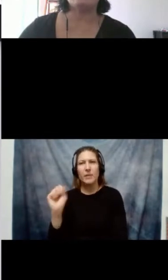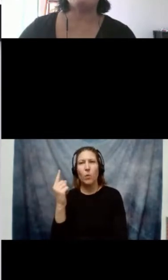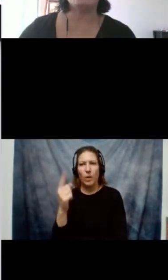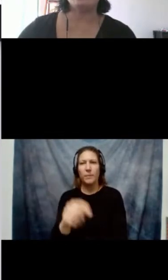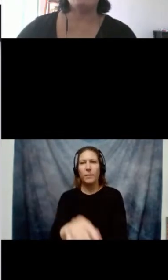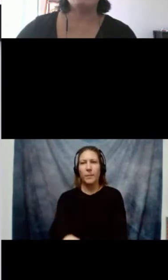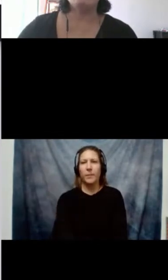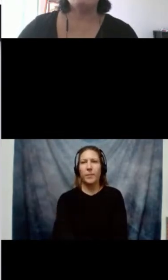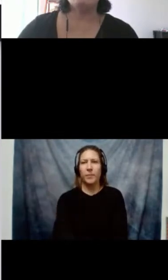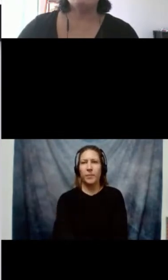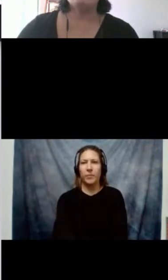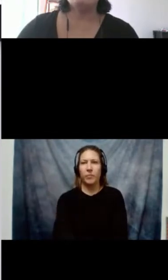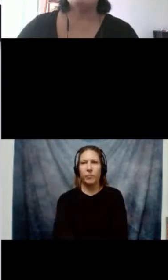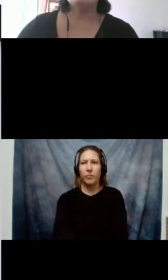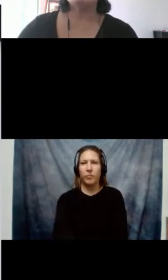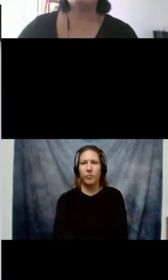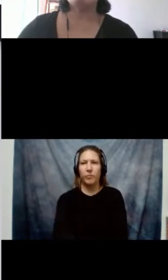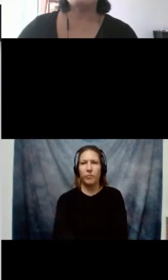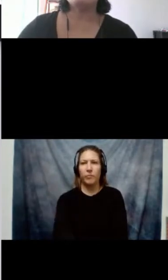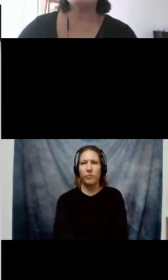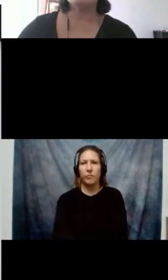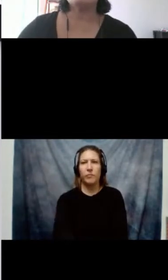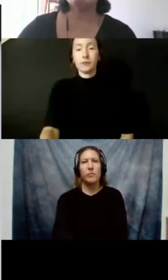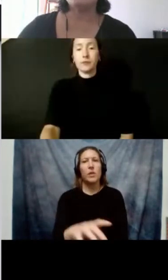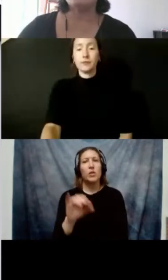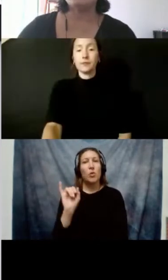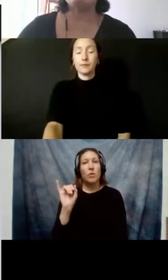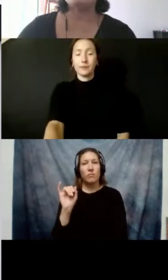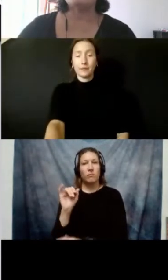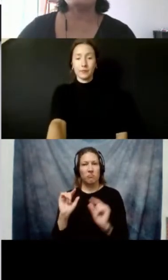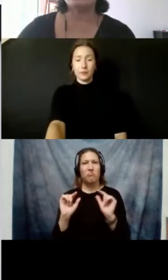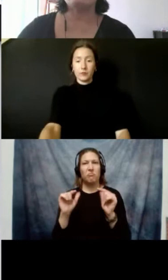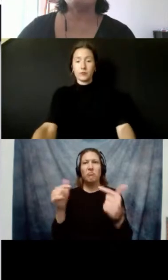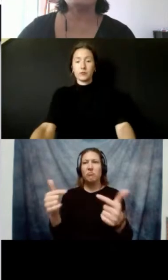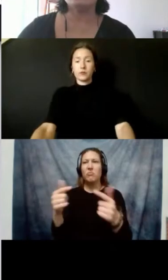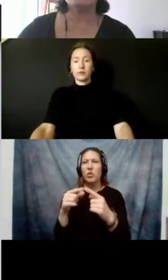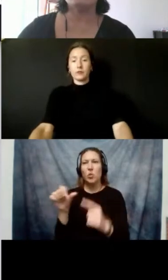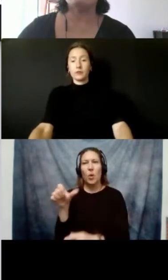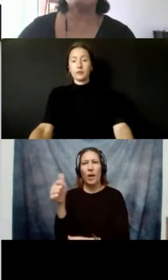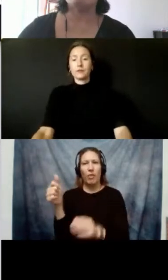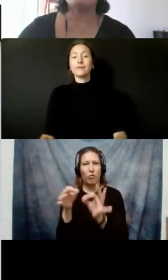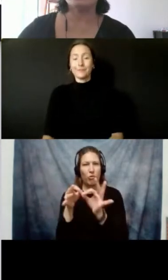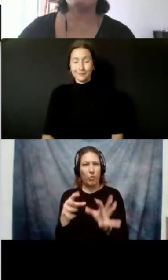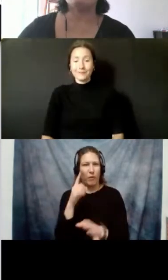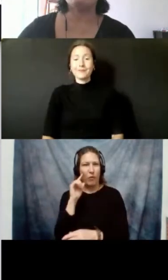so if i were to start a meeting in ms teams and hopefully it will work because i am sharing a